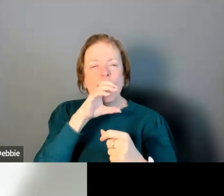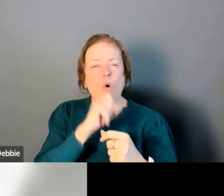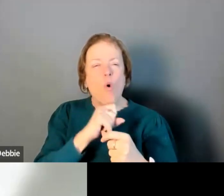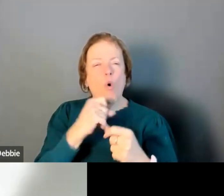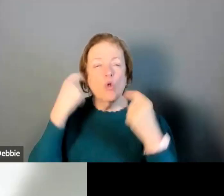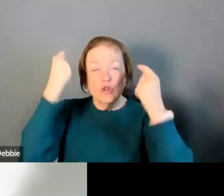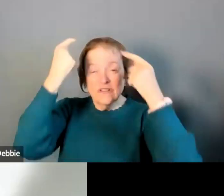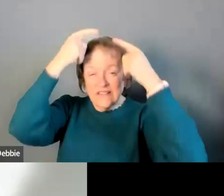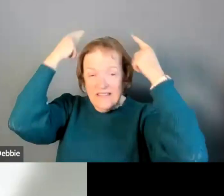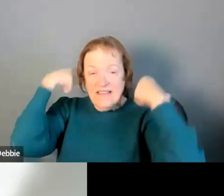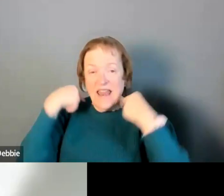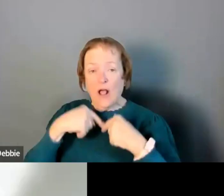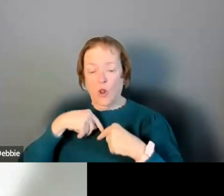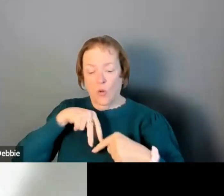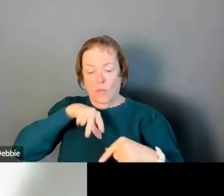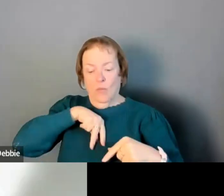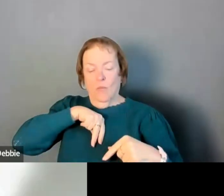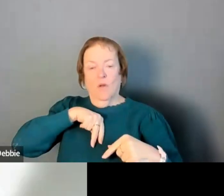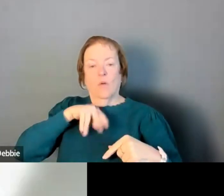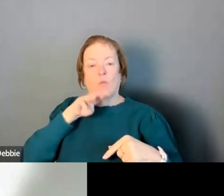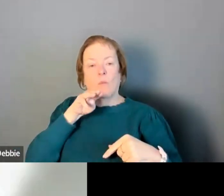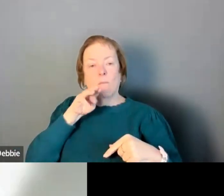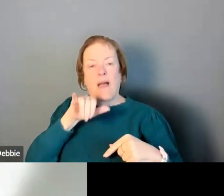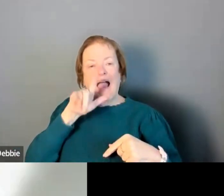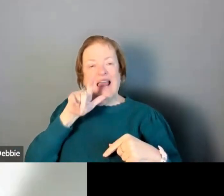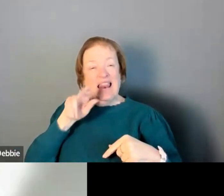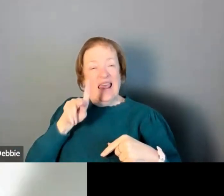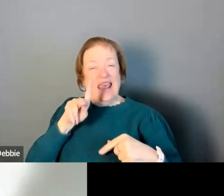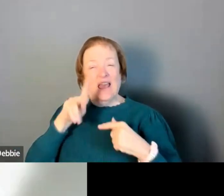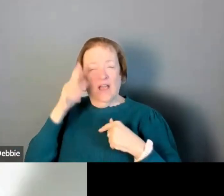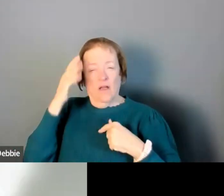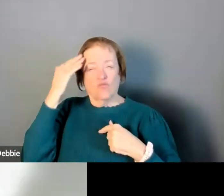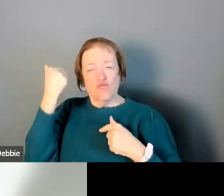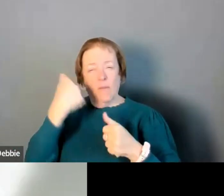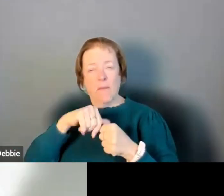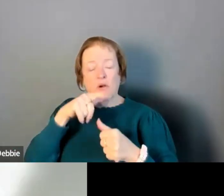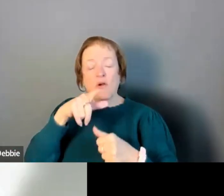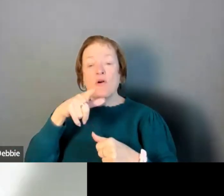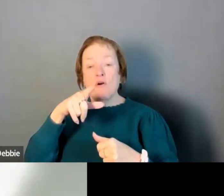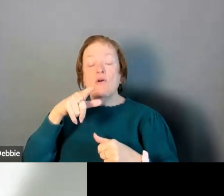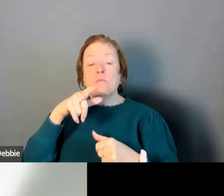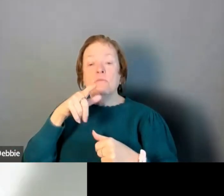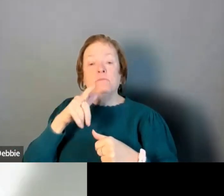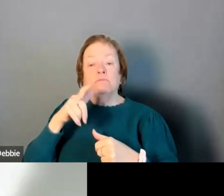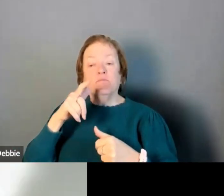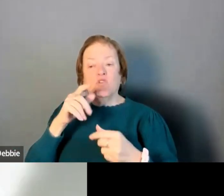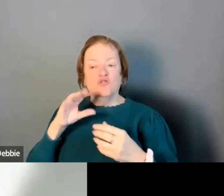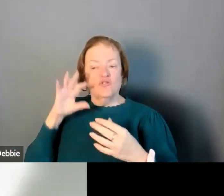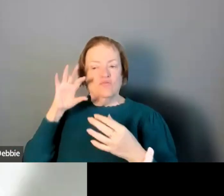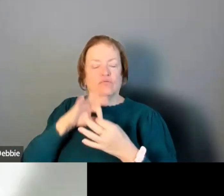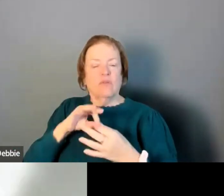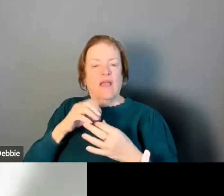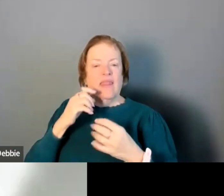MyLink. It looks like the MyLink. It literally is like a MyLink back in the day, and then you literally just put the headphones on, and you can listen, and you can talk,